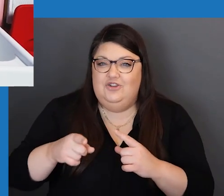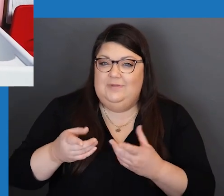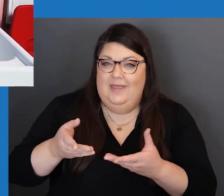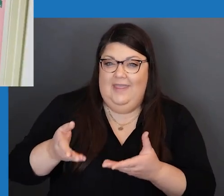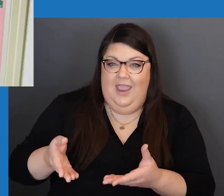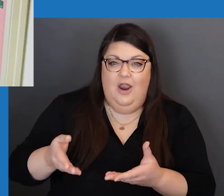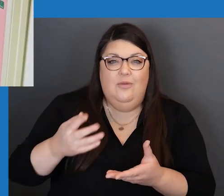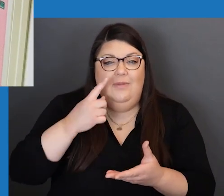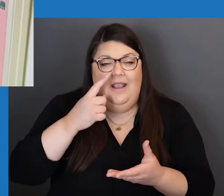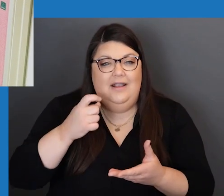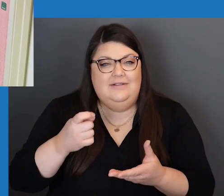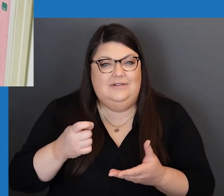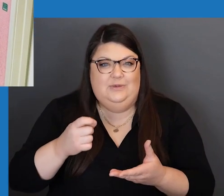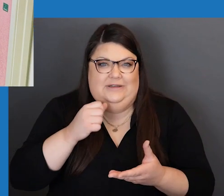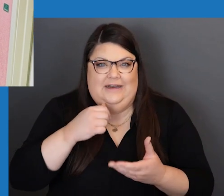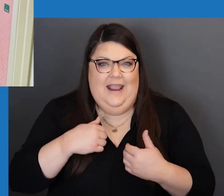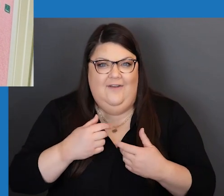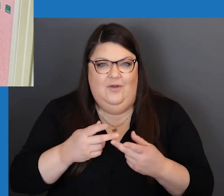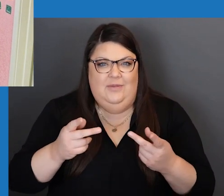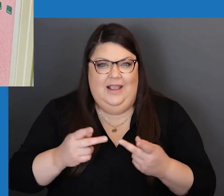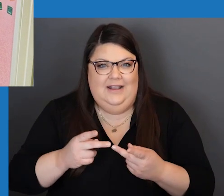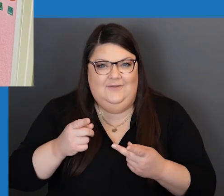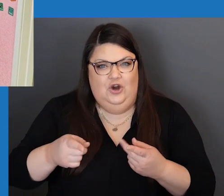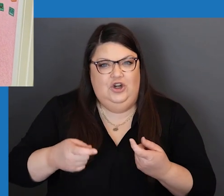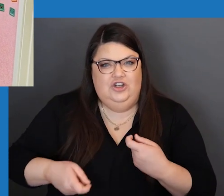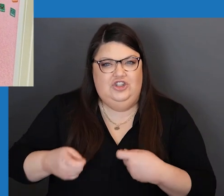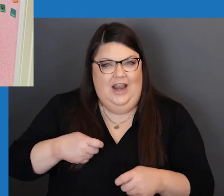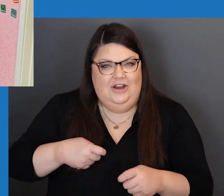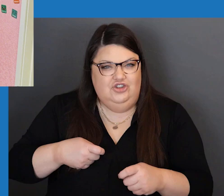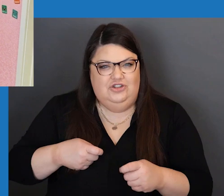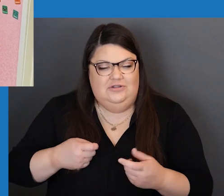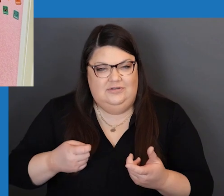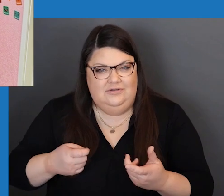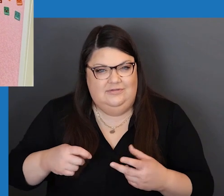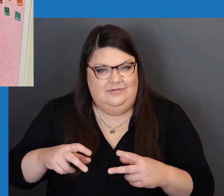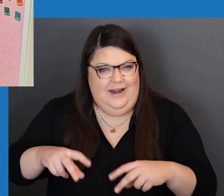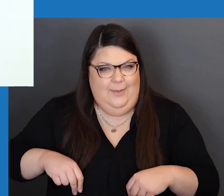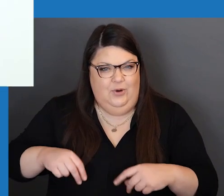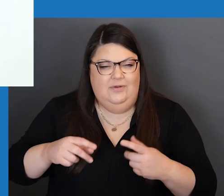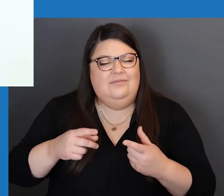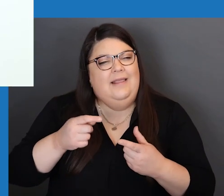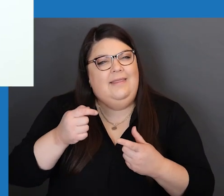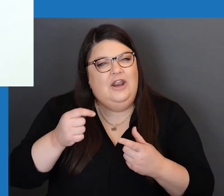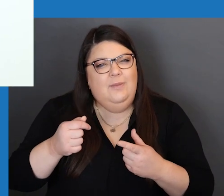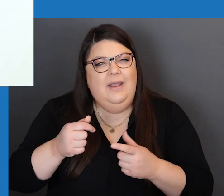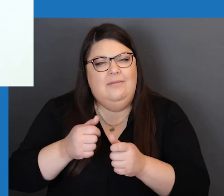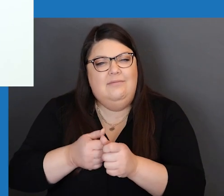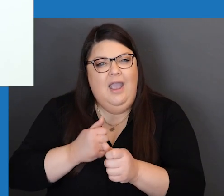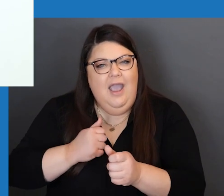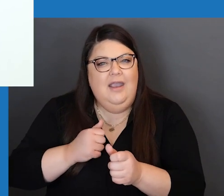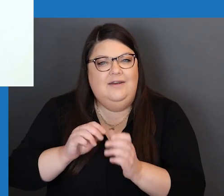because we didn't have a place for her to be changed. And she's a little bit behind developmentally.